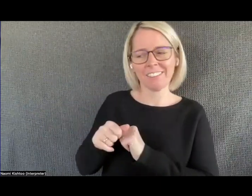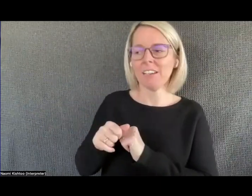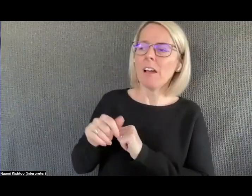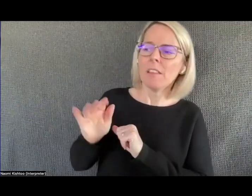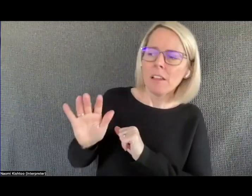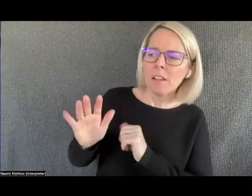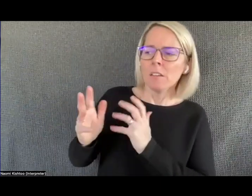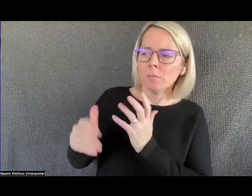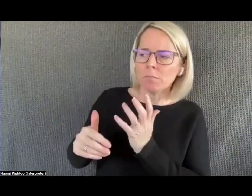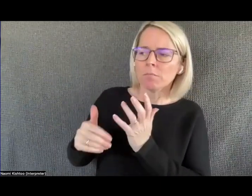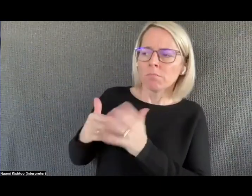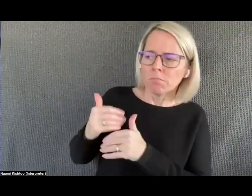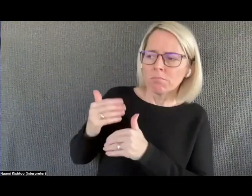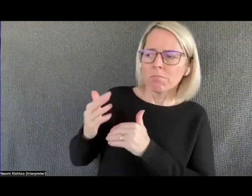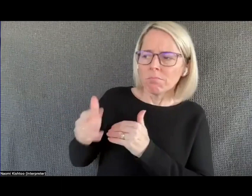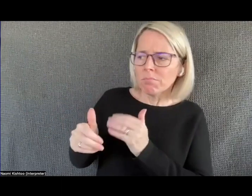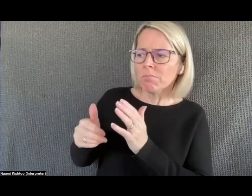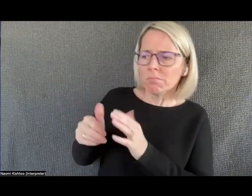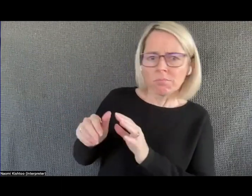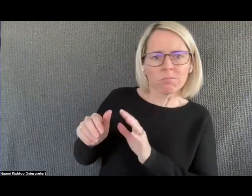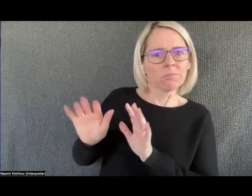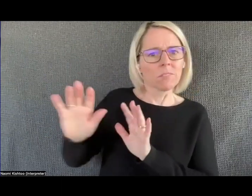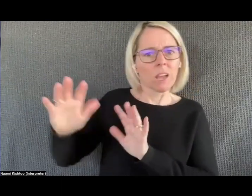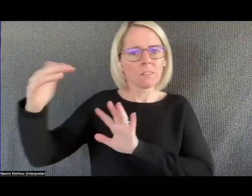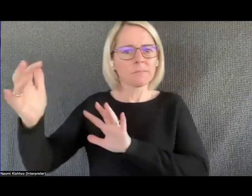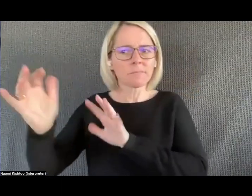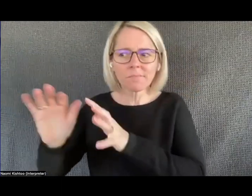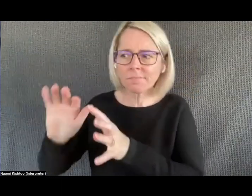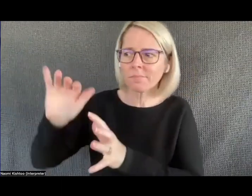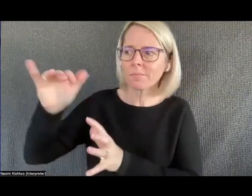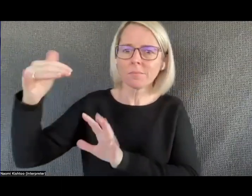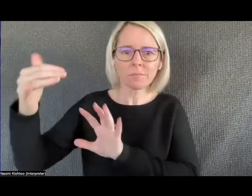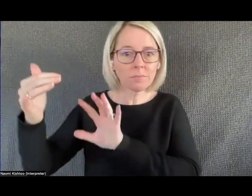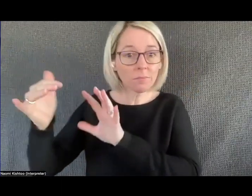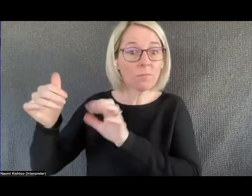that doesn’t matter. It means that the person with deafblindness is taking initiative and